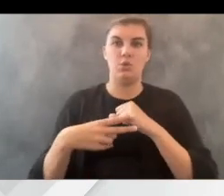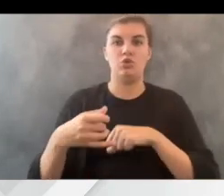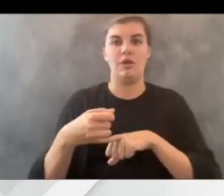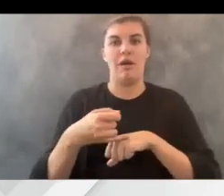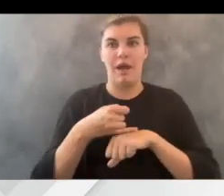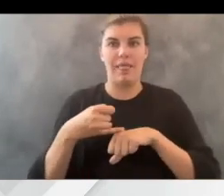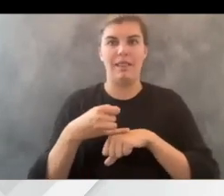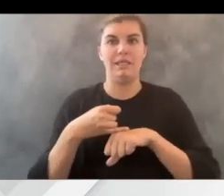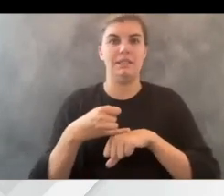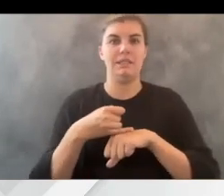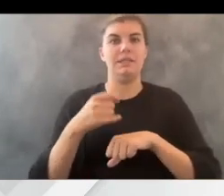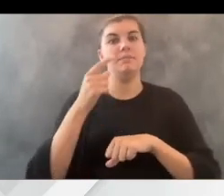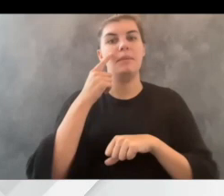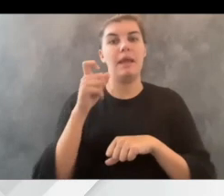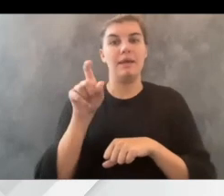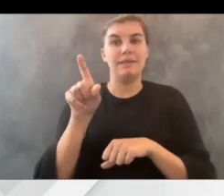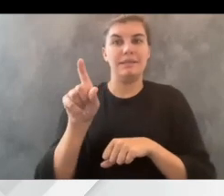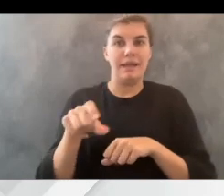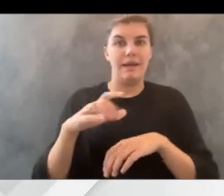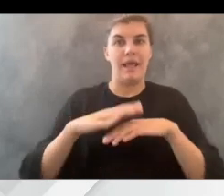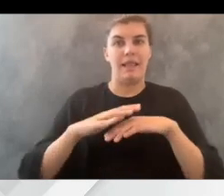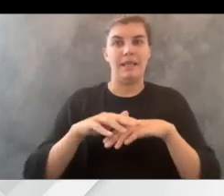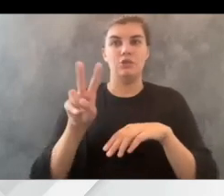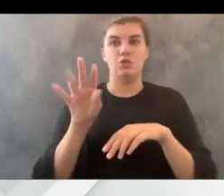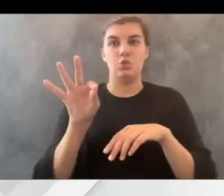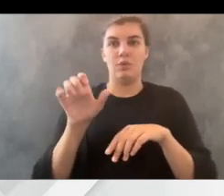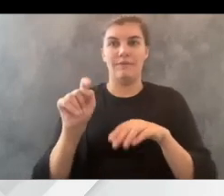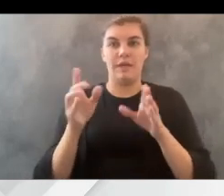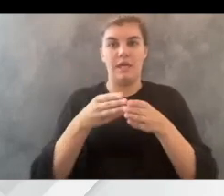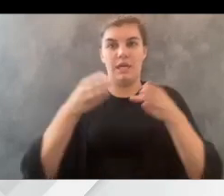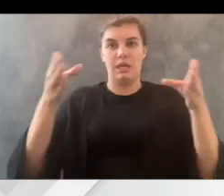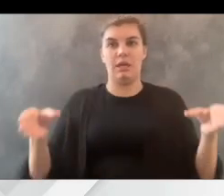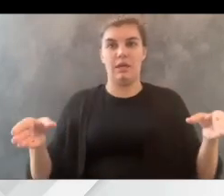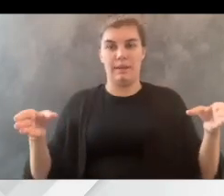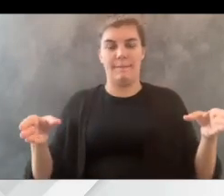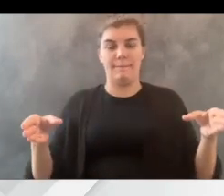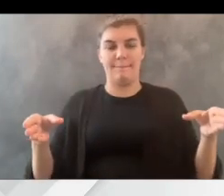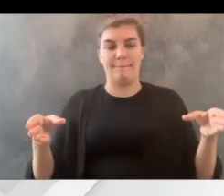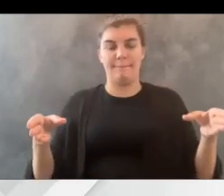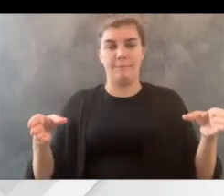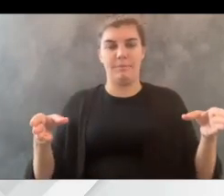Because you need at least 2 feet between detectable warning surfaces, in the final